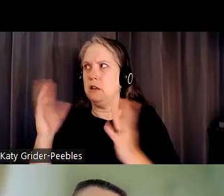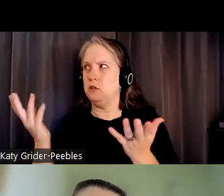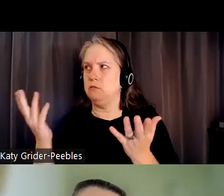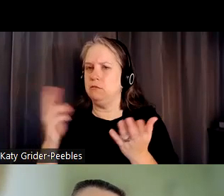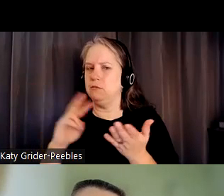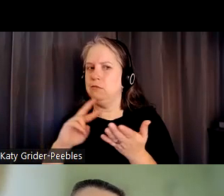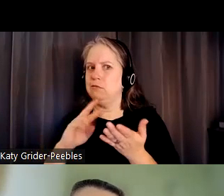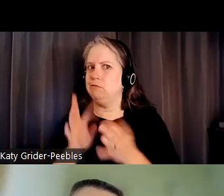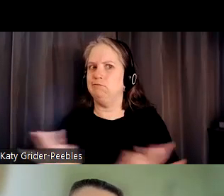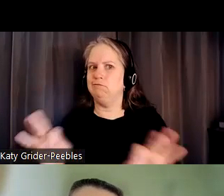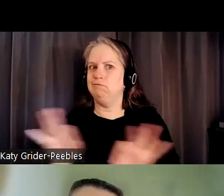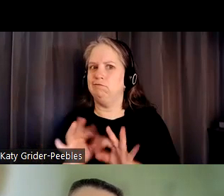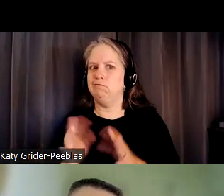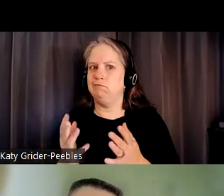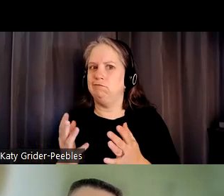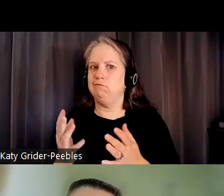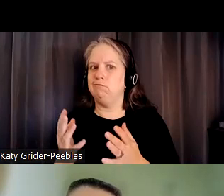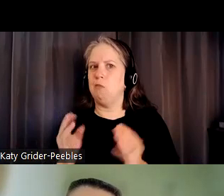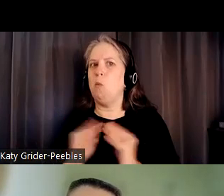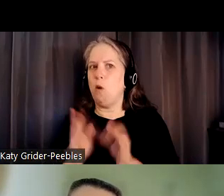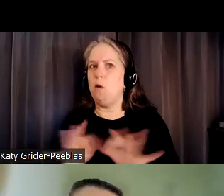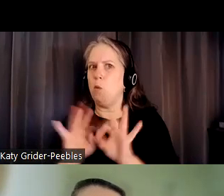Inclusion is the achievement of work